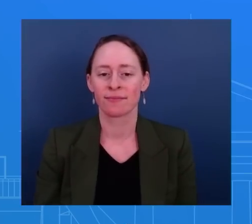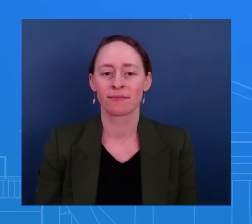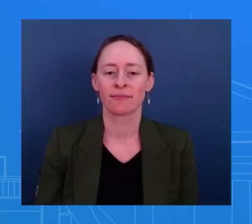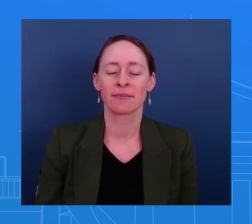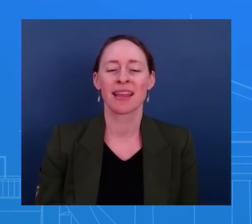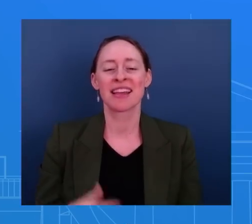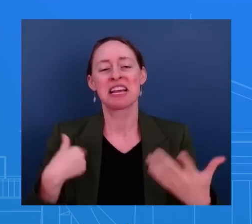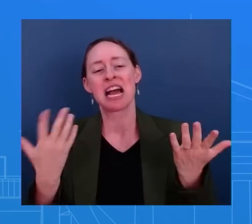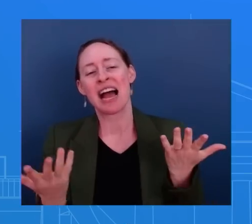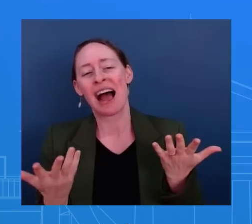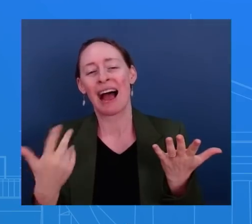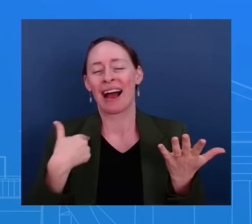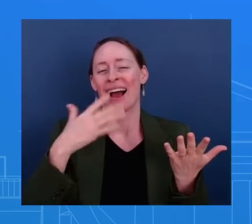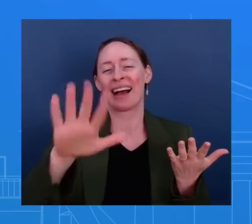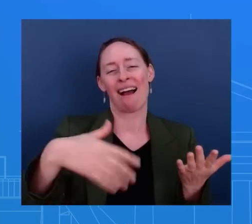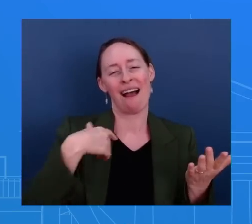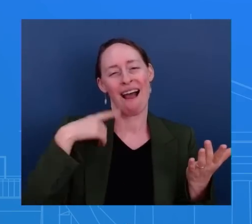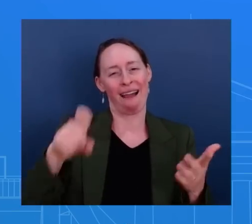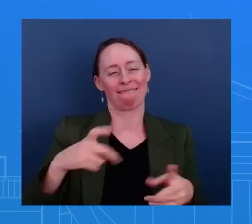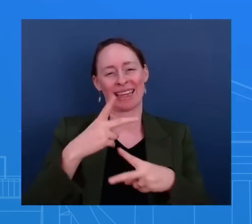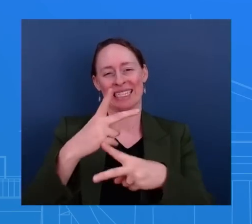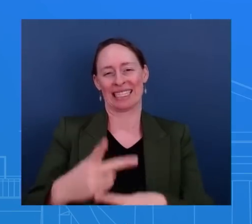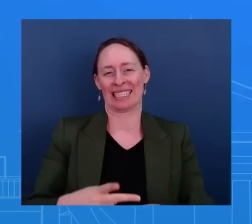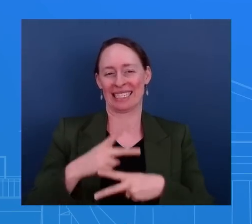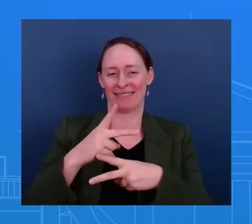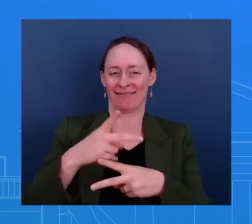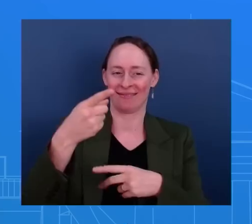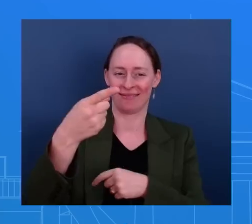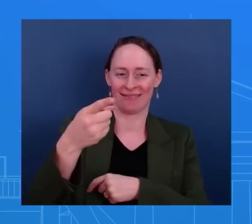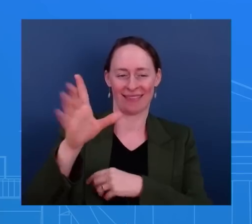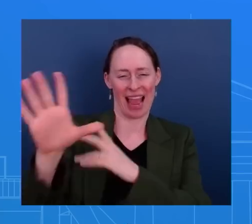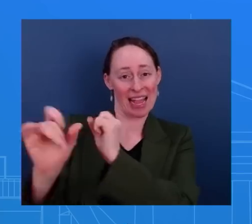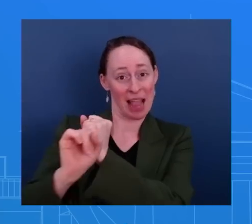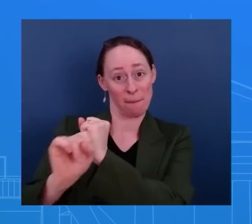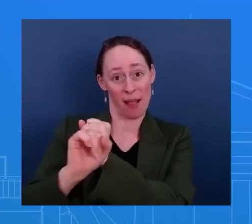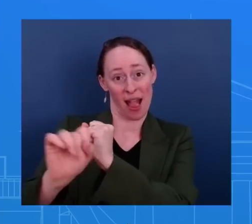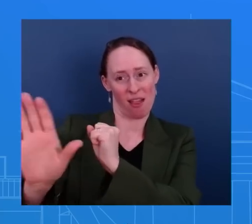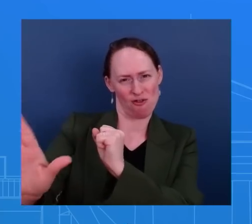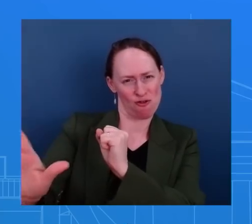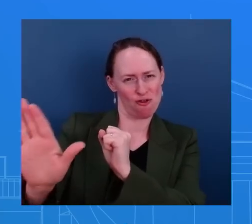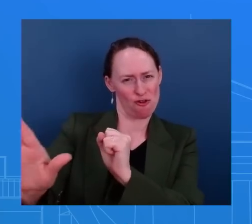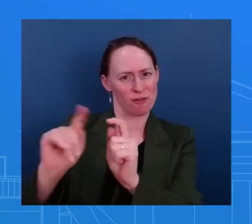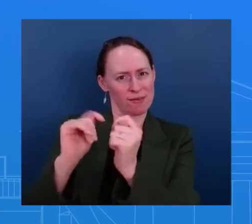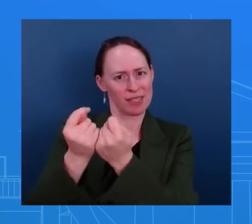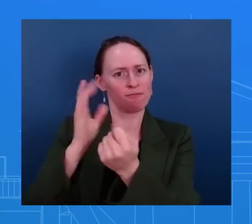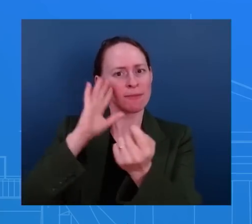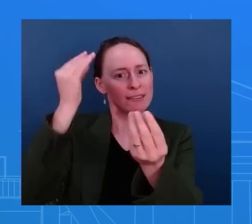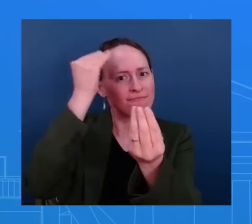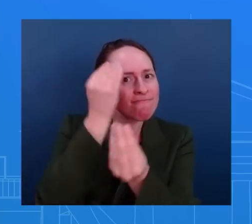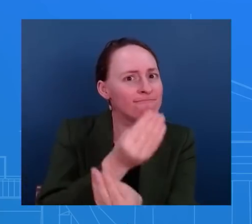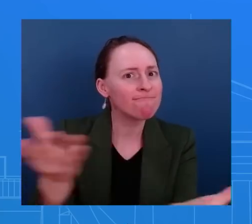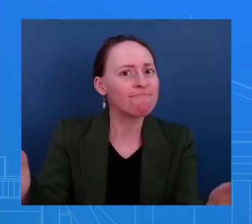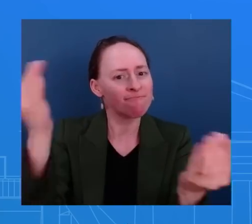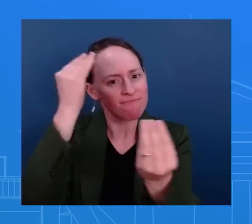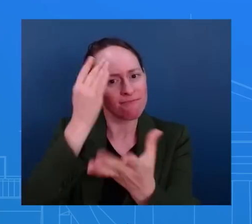her campaign are going to make their own announcement -- is she's going to build -- going to build on the successes that they've had,